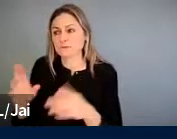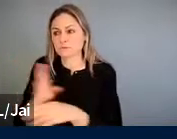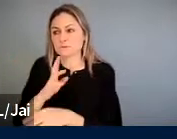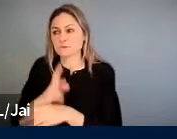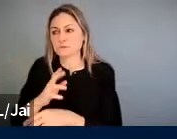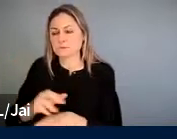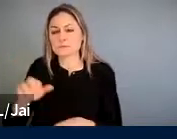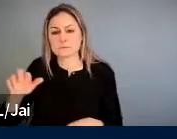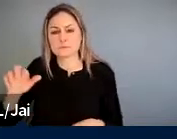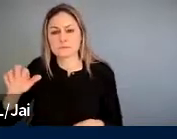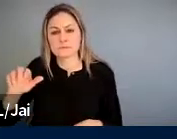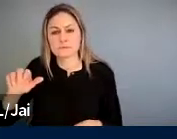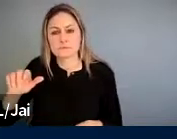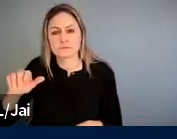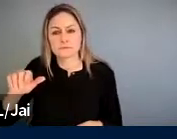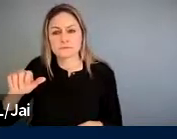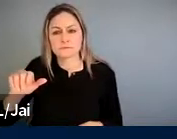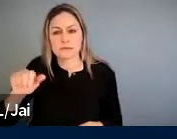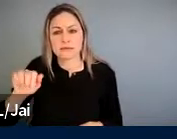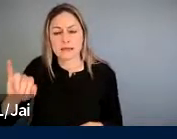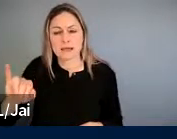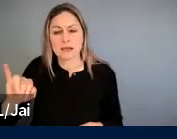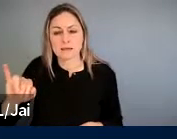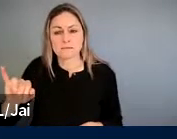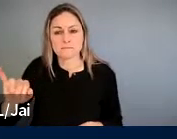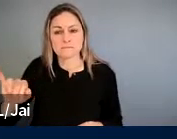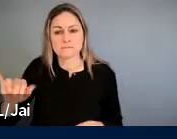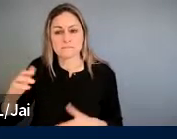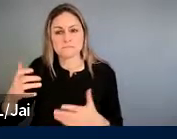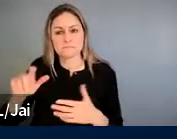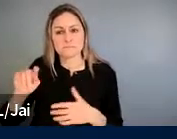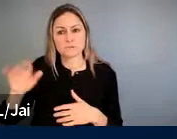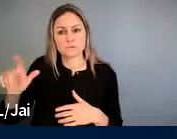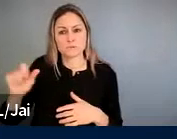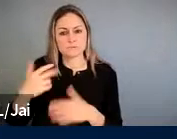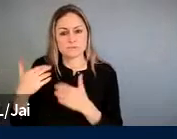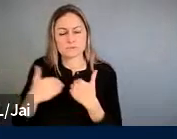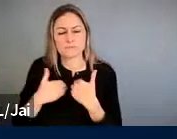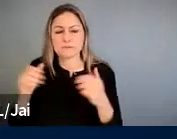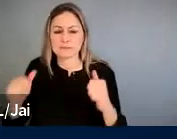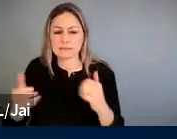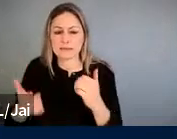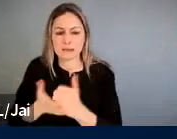they may have the potential to improve patient outcomes, reduce health disparities and increase